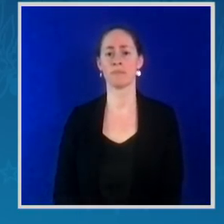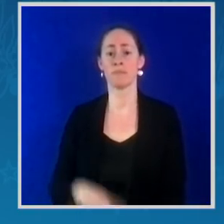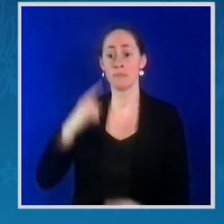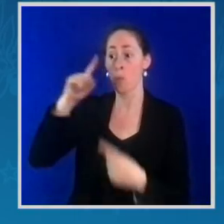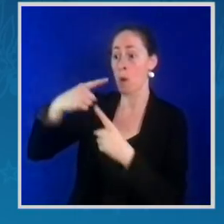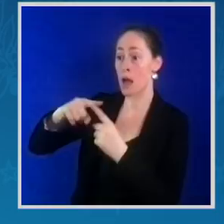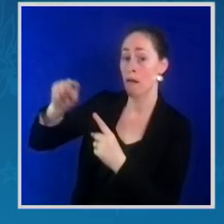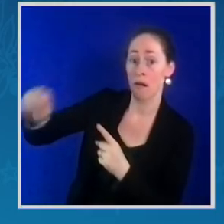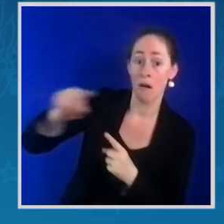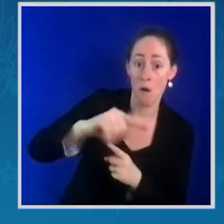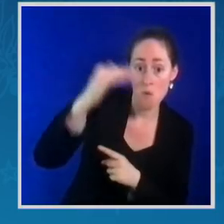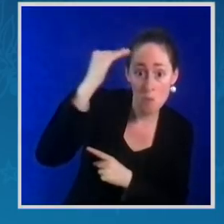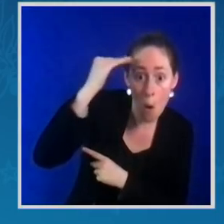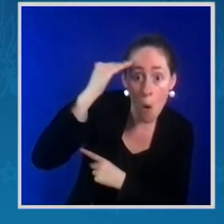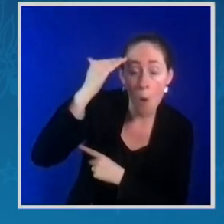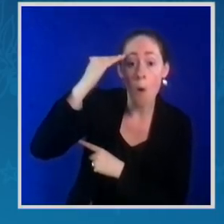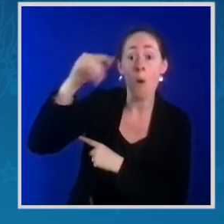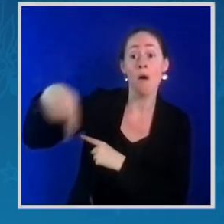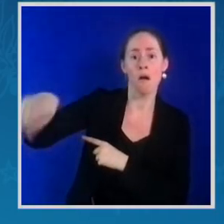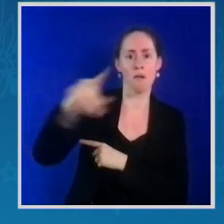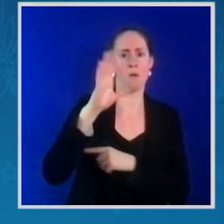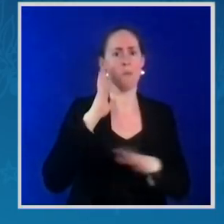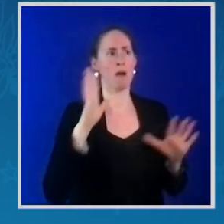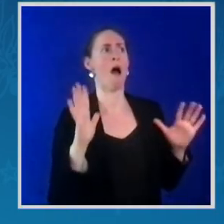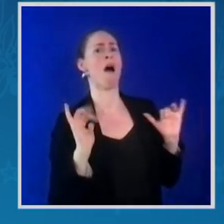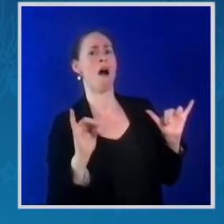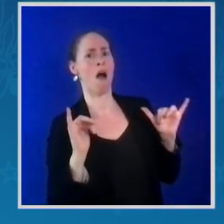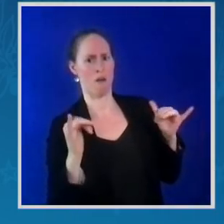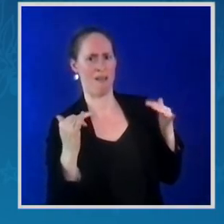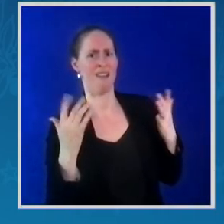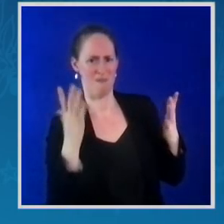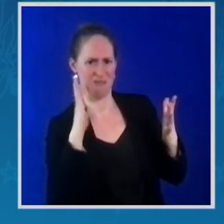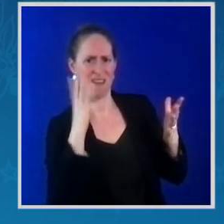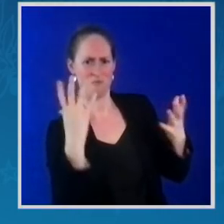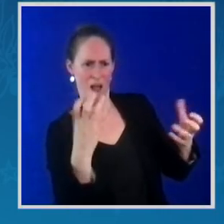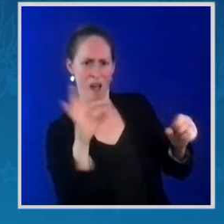they will vote accordingly. And when the people are aware of what's not in their best interest,